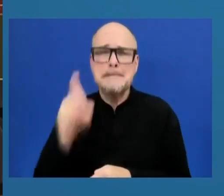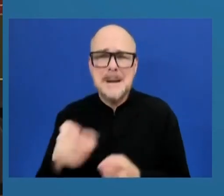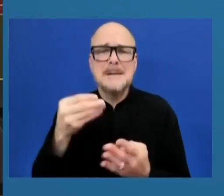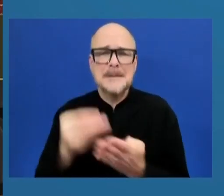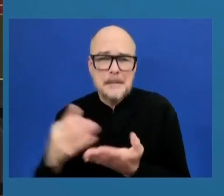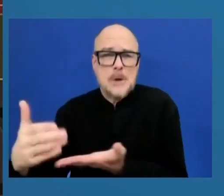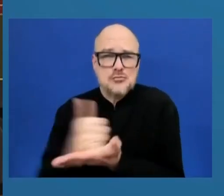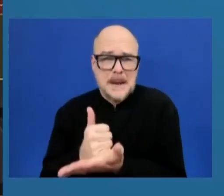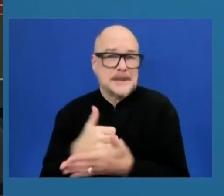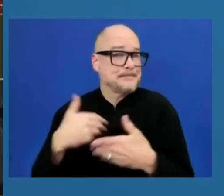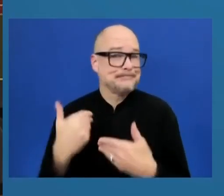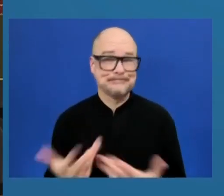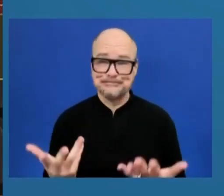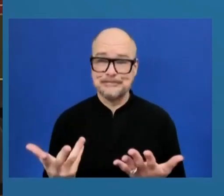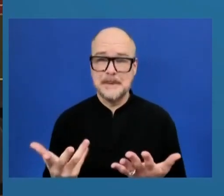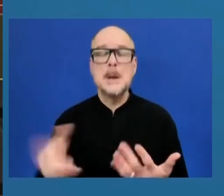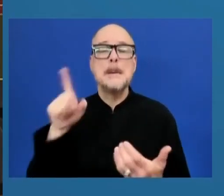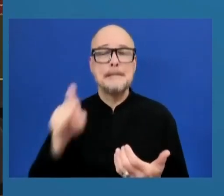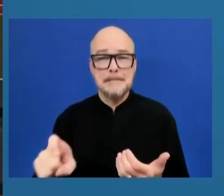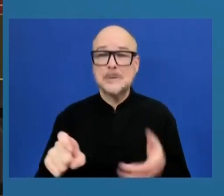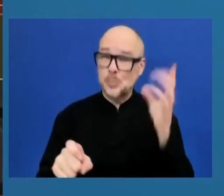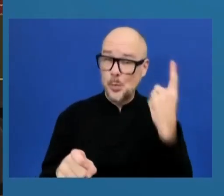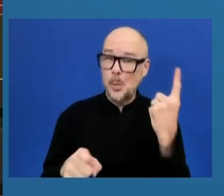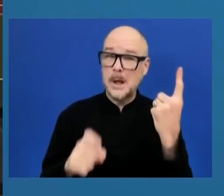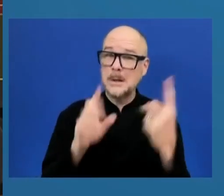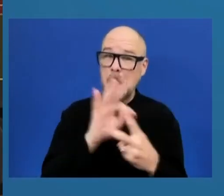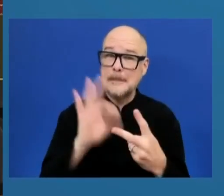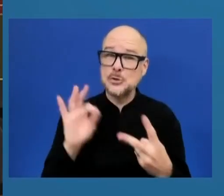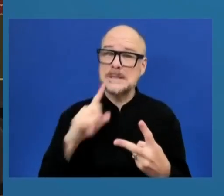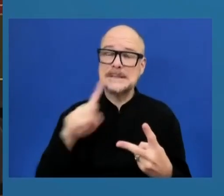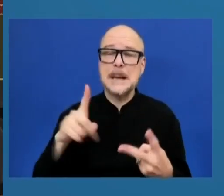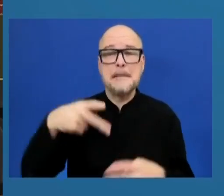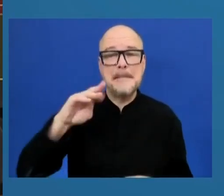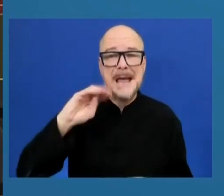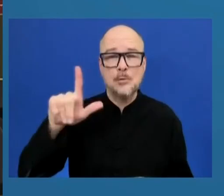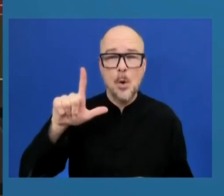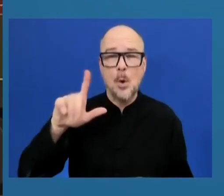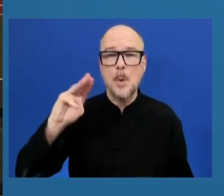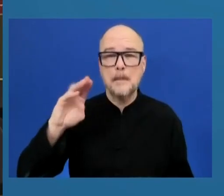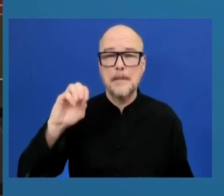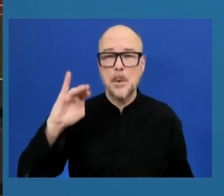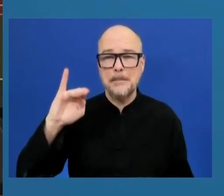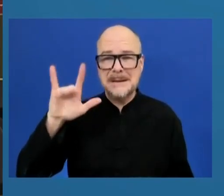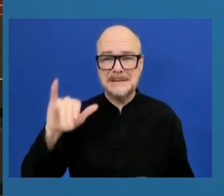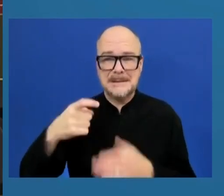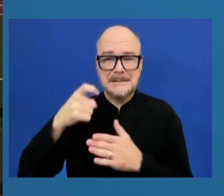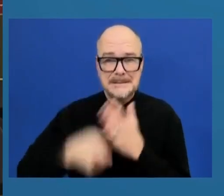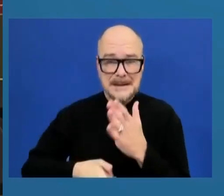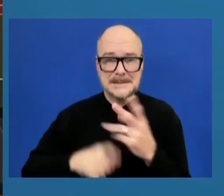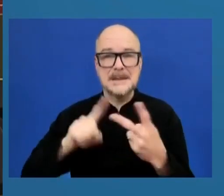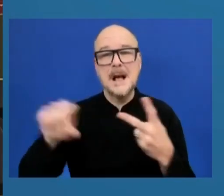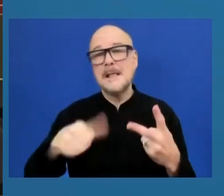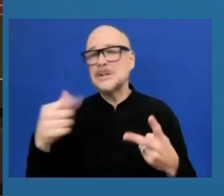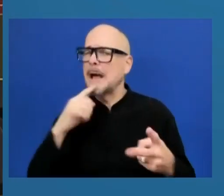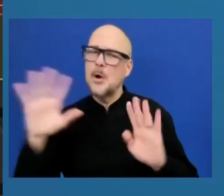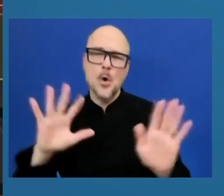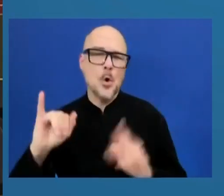One option is definitely a payroll mobility tax. There are others who say you should have an income tax increase. There are others who say you should spread all over the state.